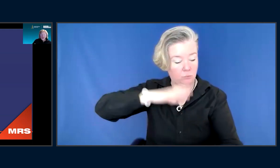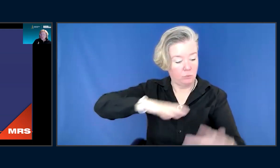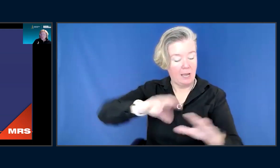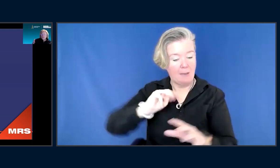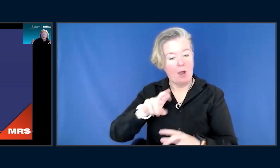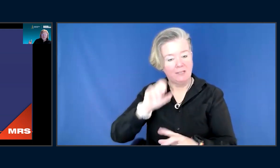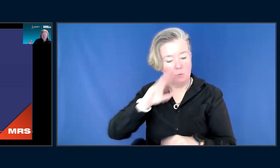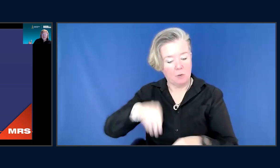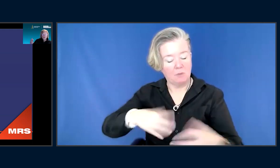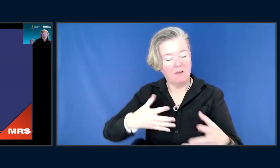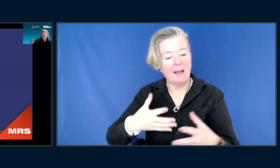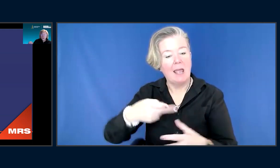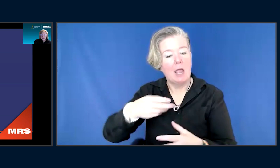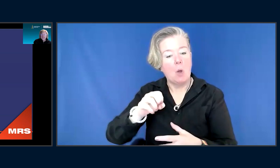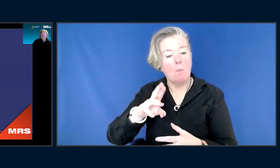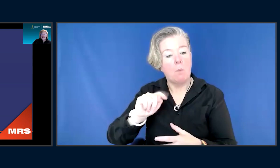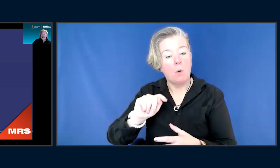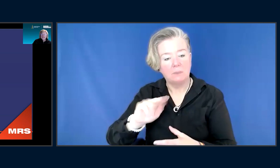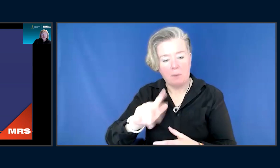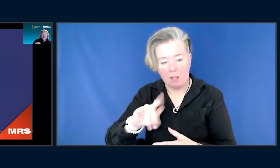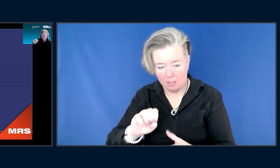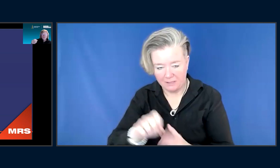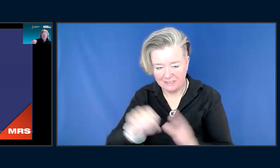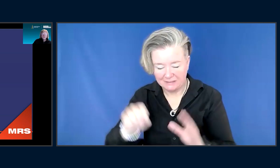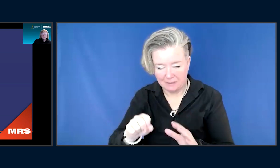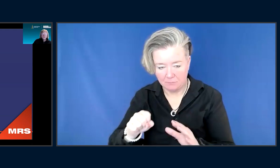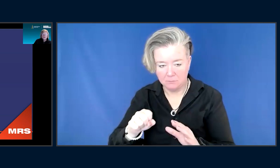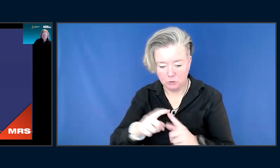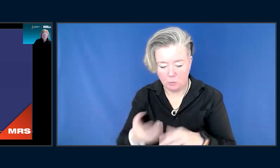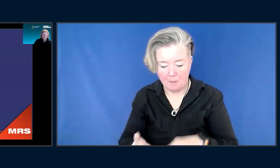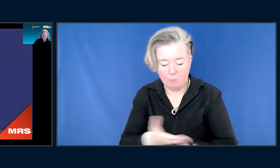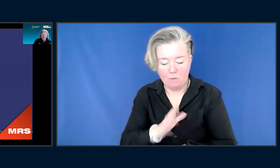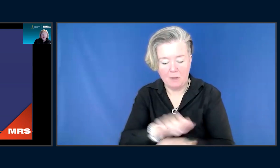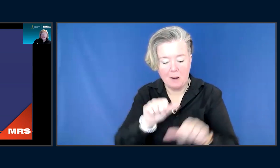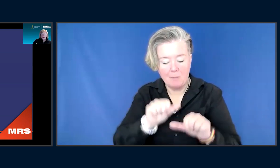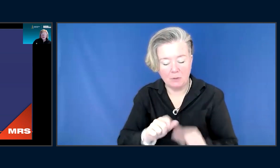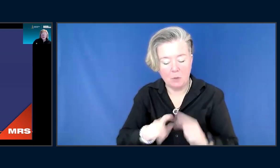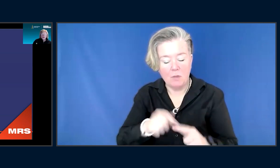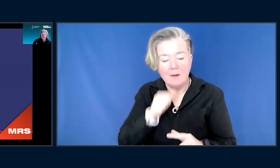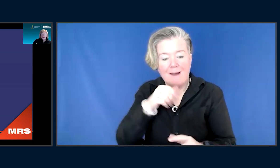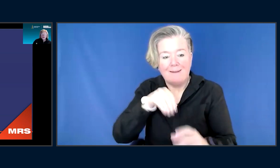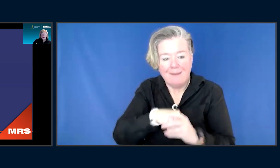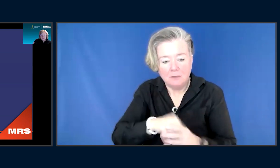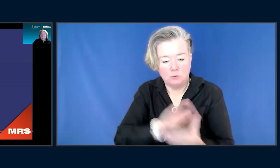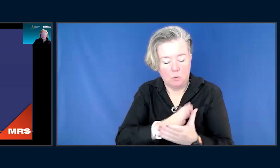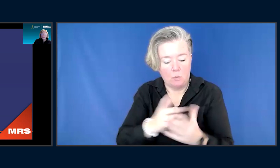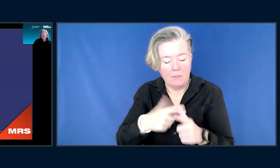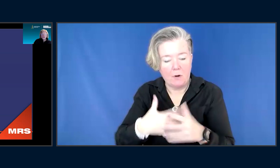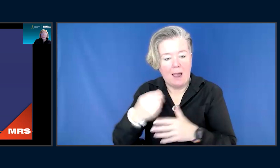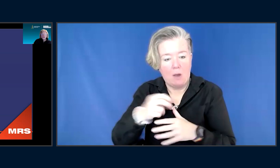MRS could provide a portable T-Coil system to improve the student's ability to participate in